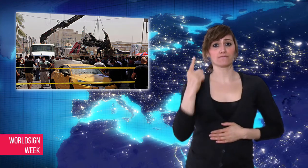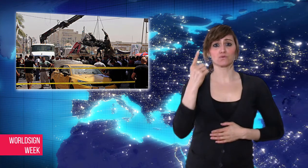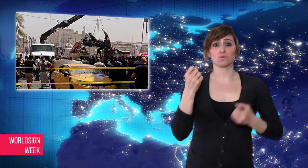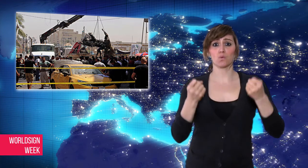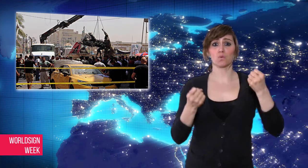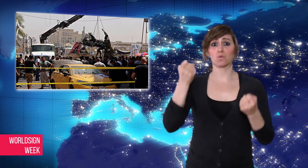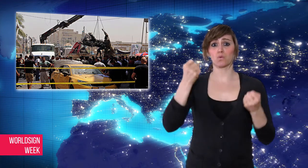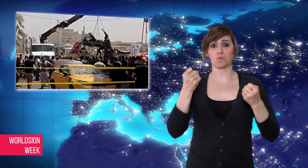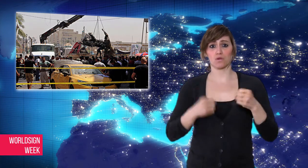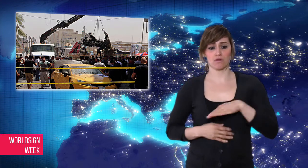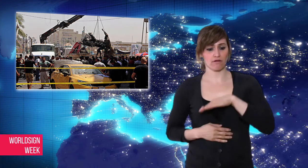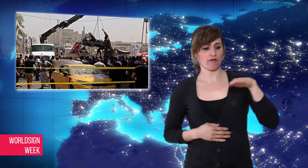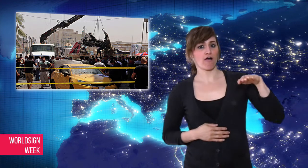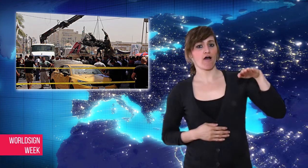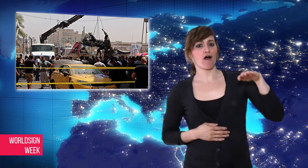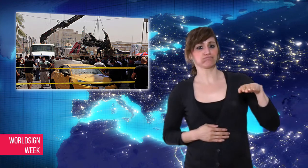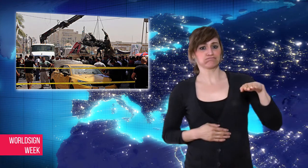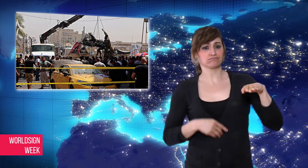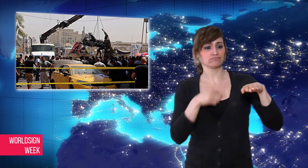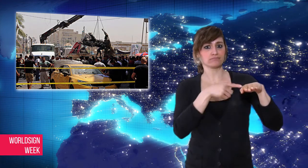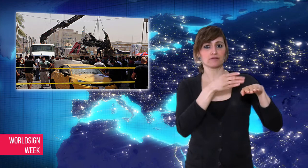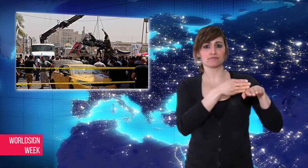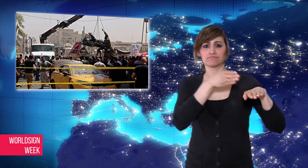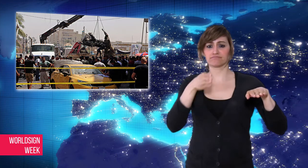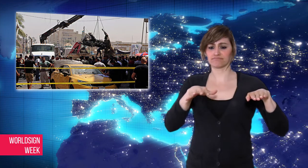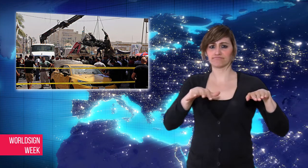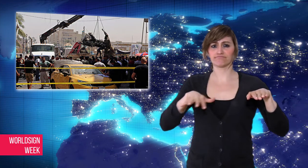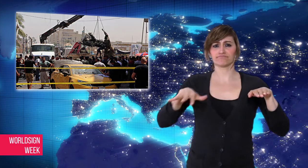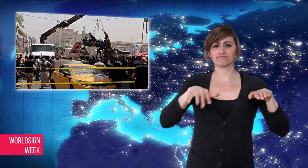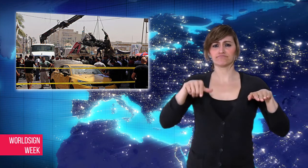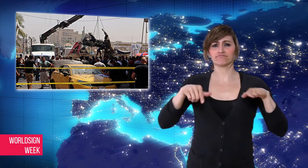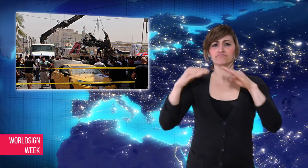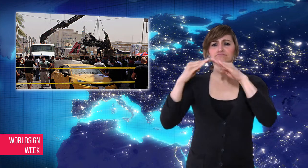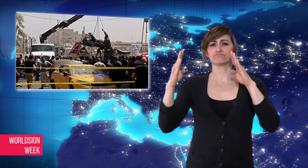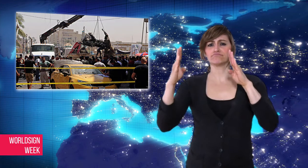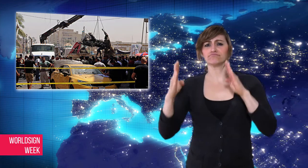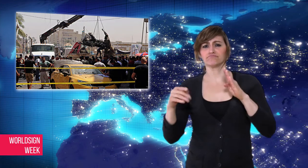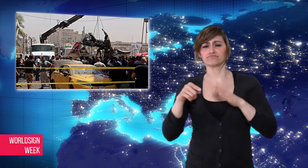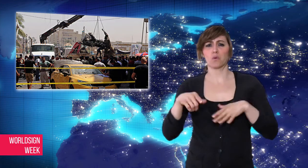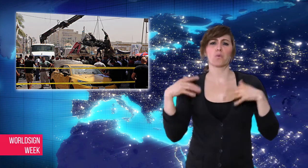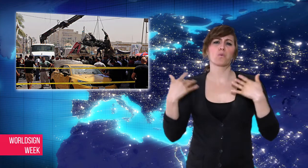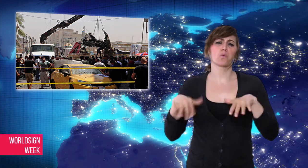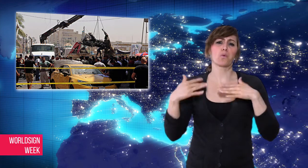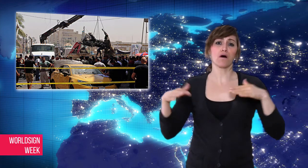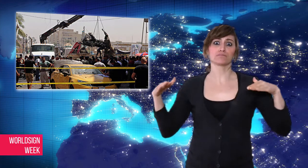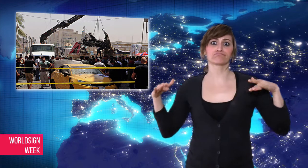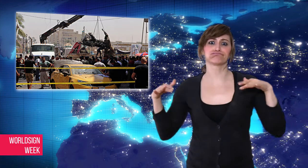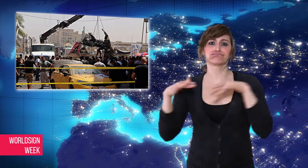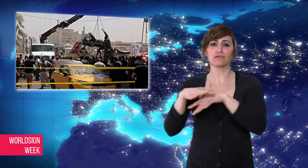popular ice shop and few hours later,